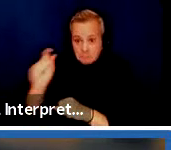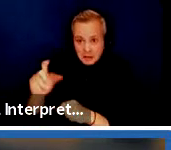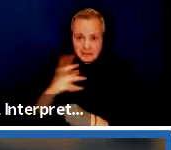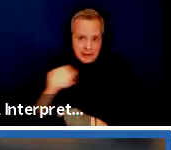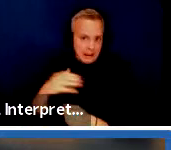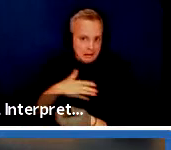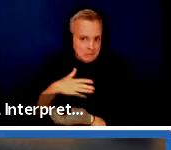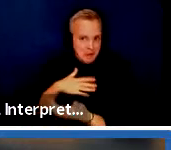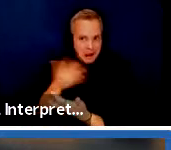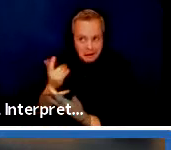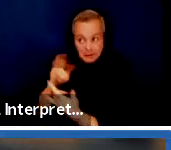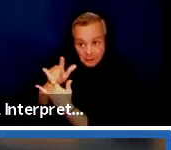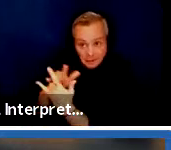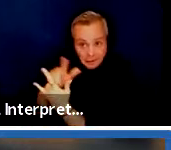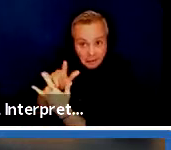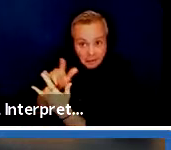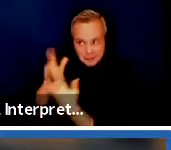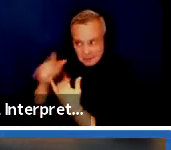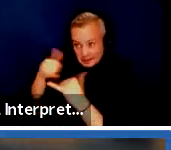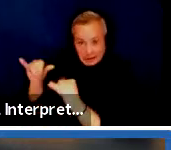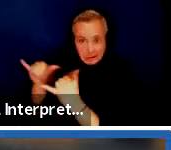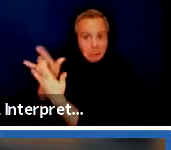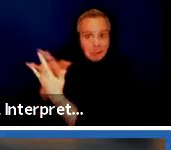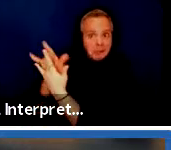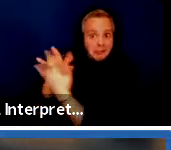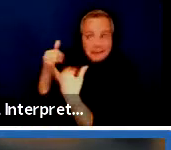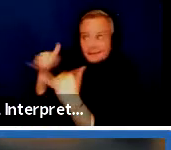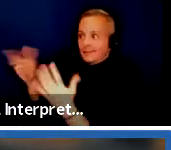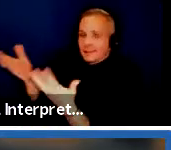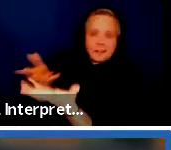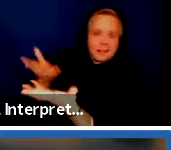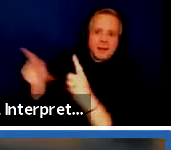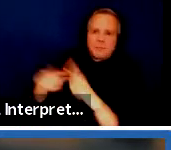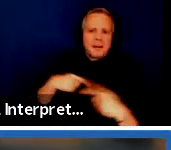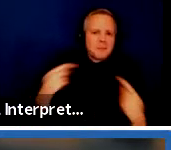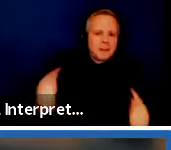ROMANTIC. I AM LUCKY TO HAVE SUCH AMAZING